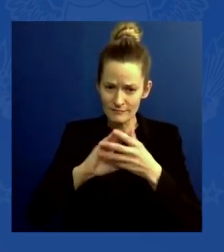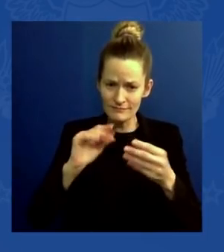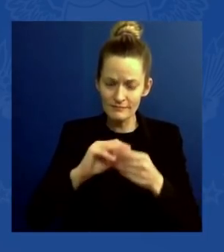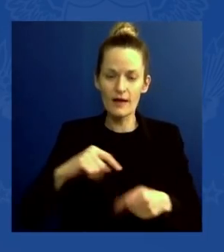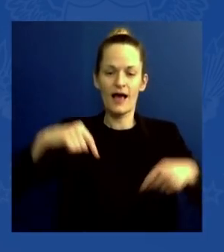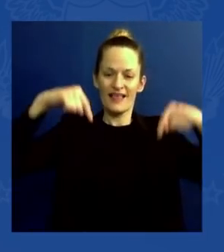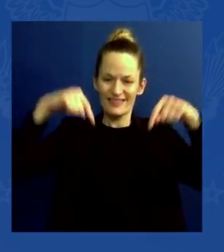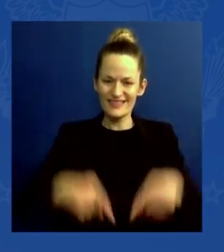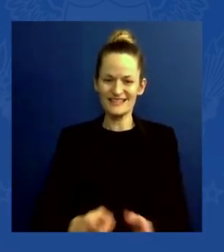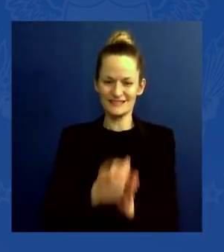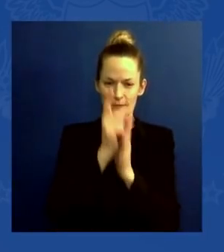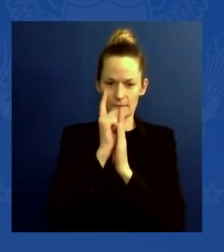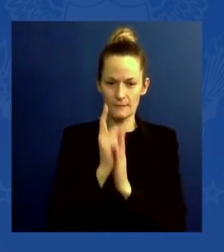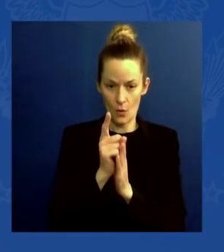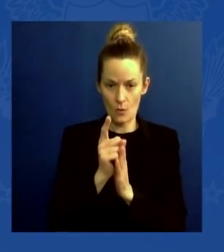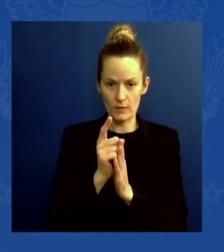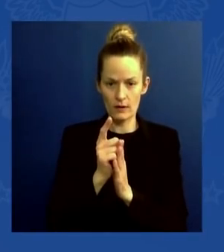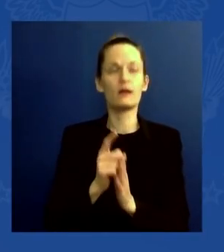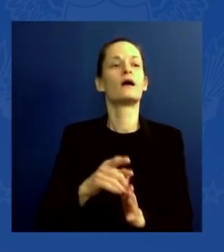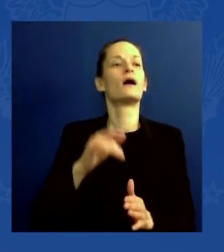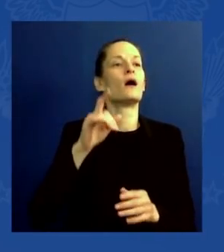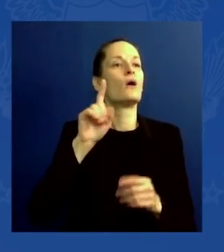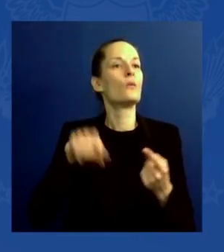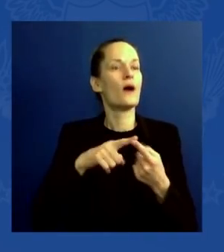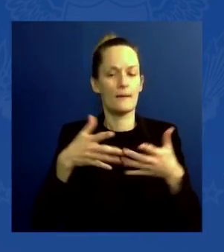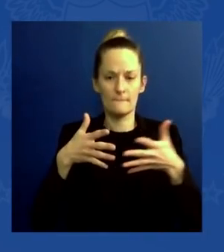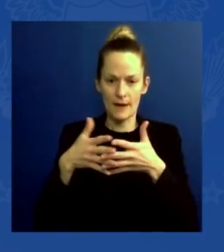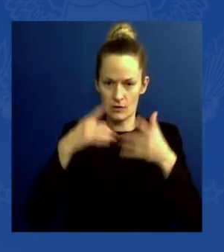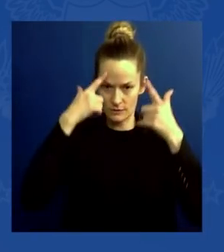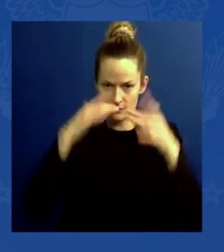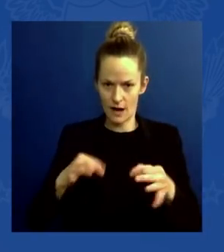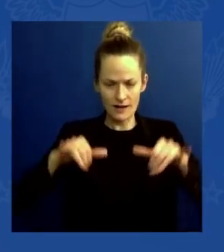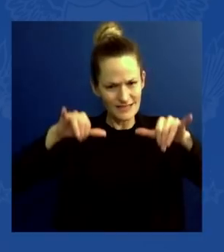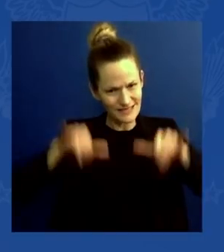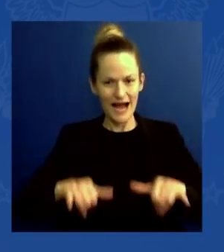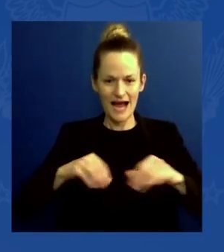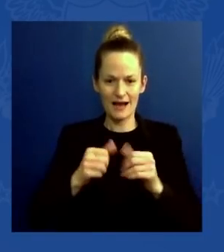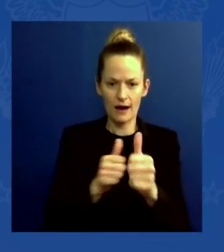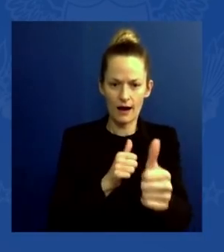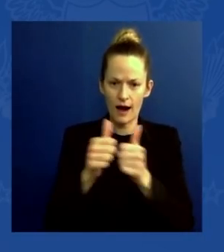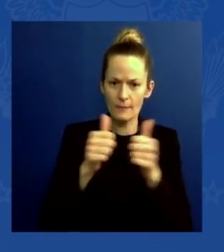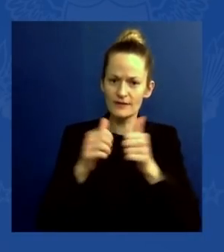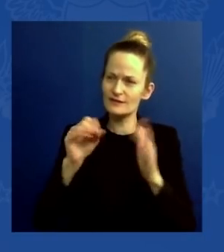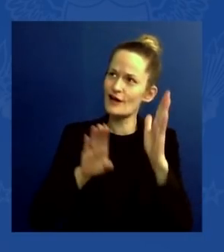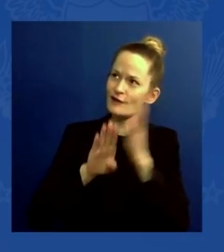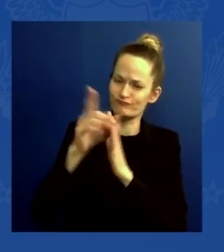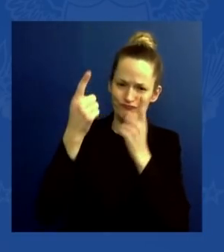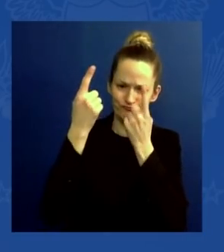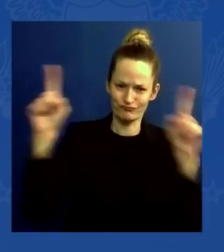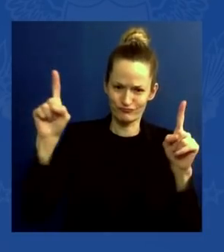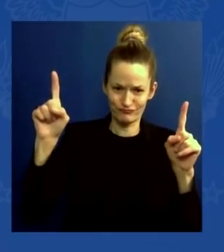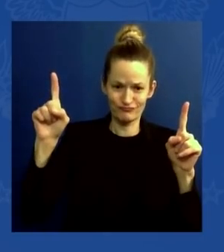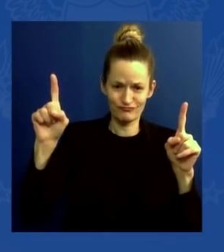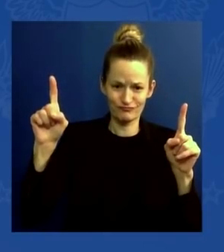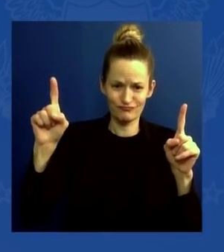So, my message to all the American folks is: Let's get to work. Let's get this done. God bless you all. And may God protect our troops.